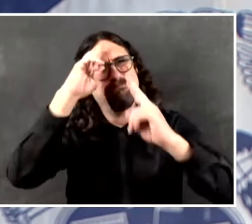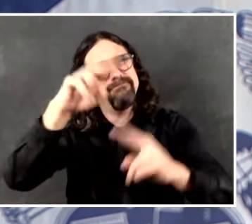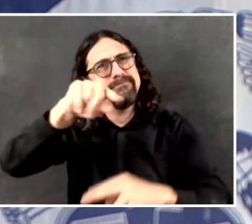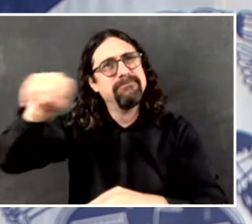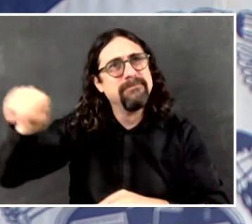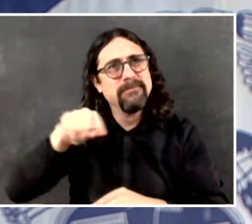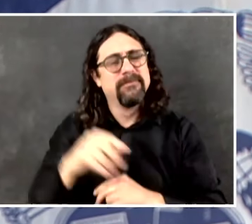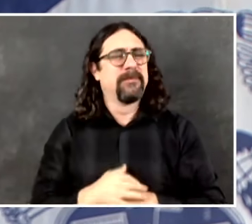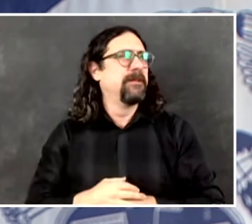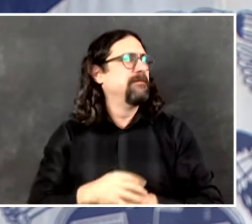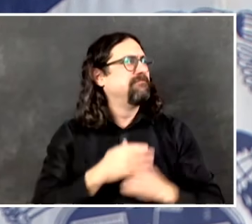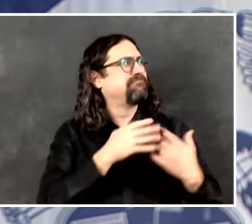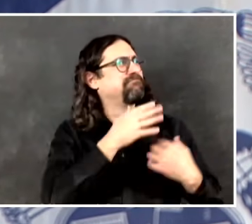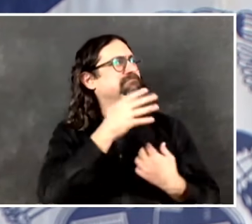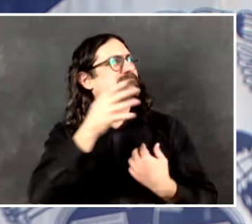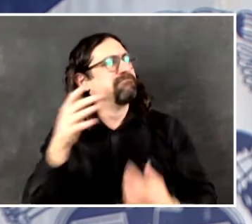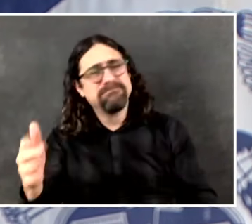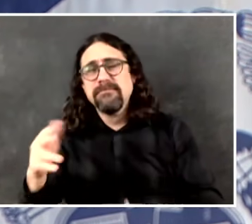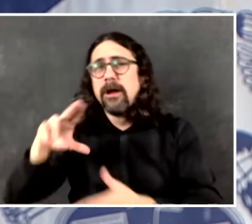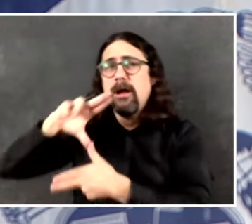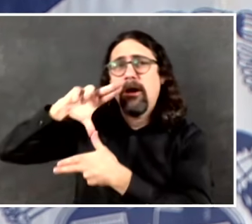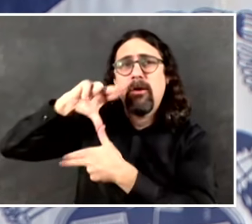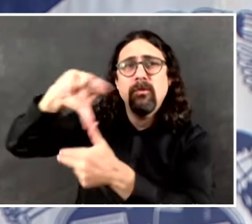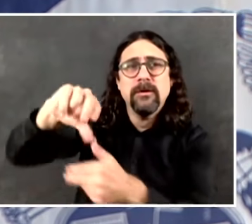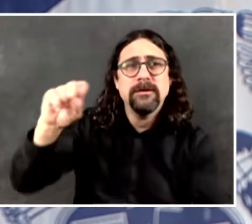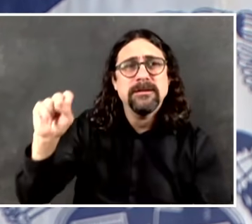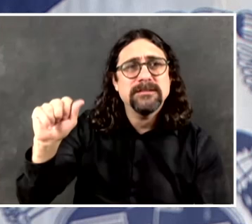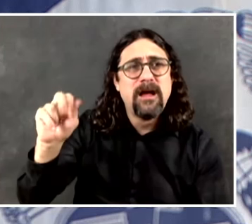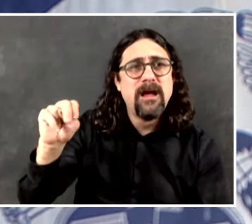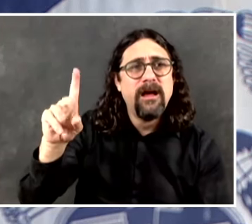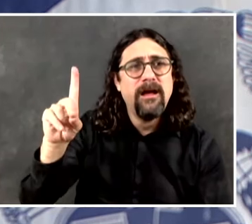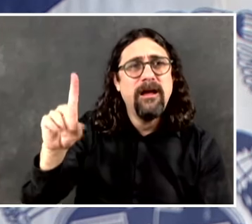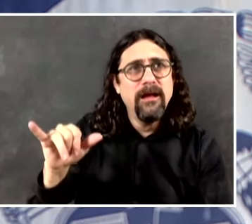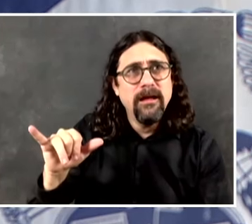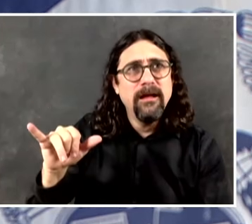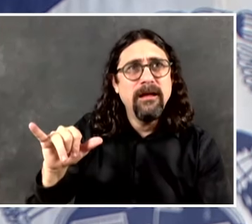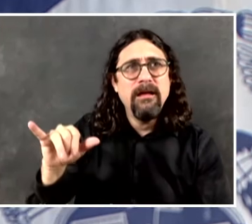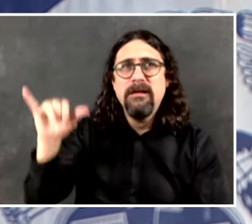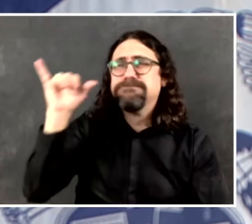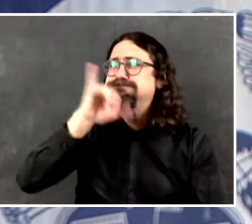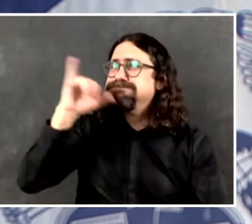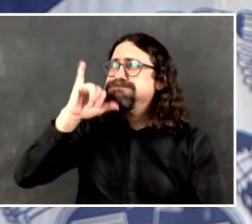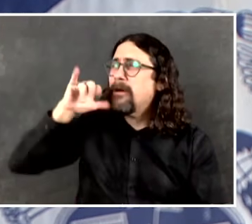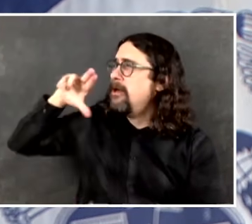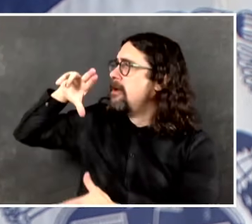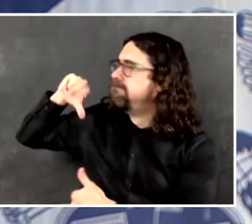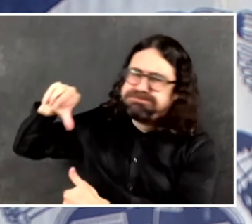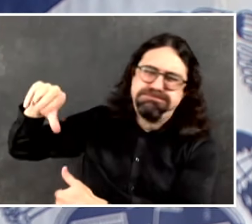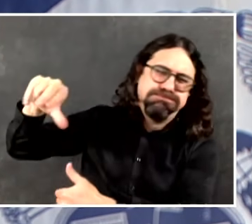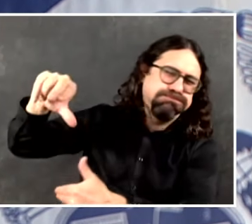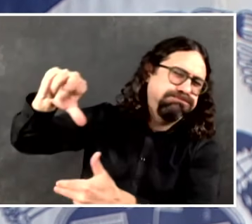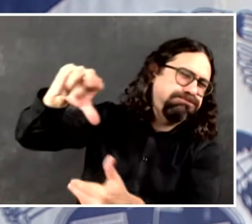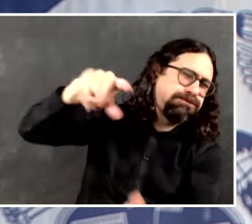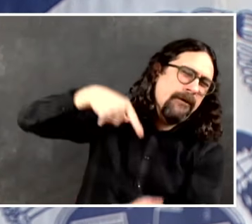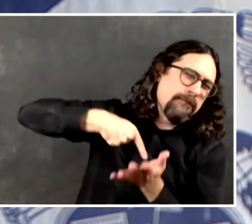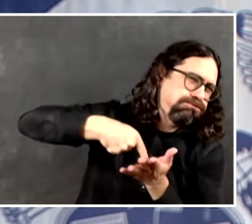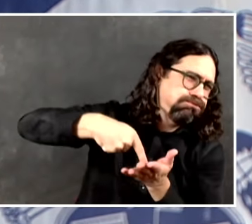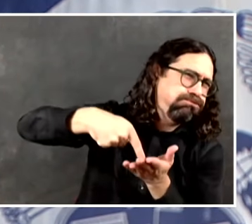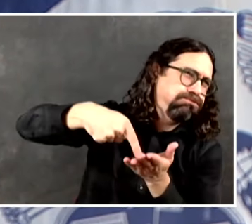THINK ABOUT HURRICANE SANDY. WORST NATURAL DISASTER INHE T HISTORY OF ISTH CITY.